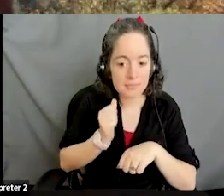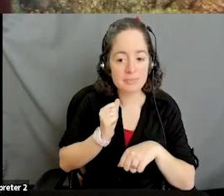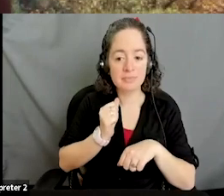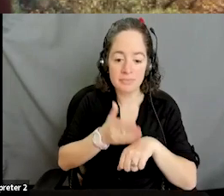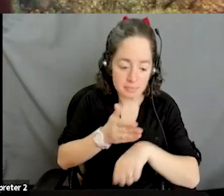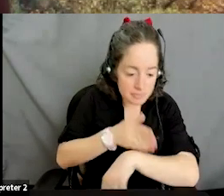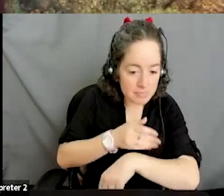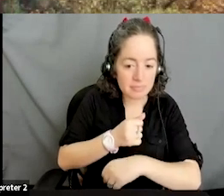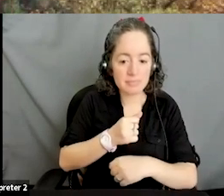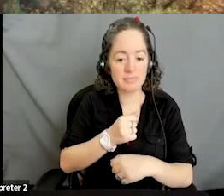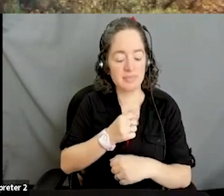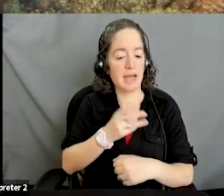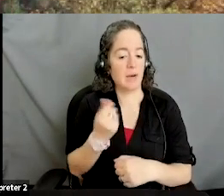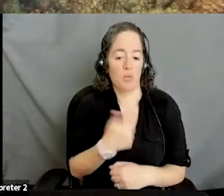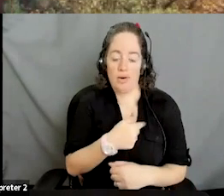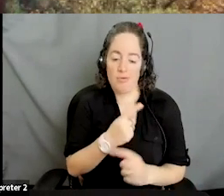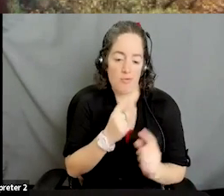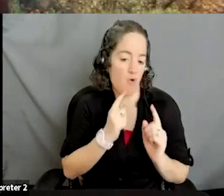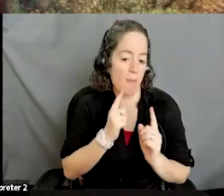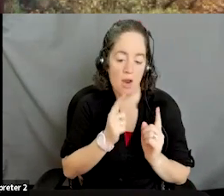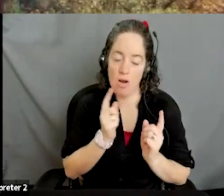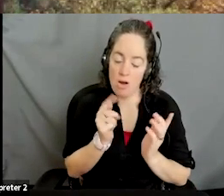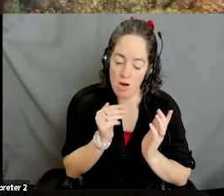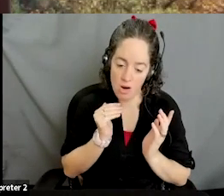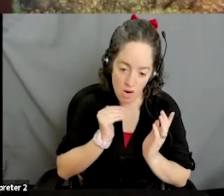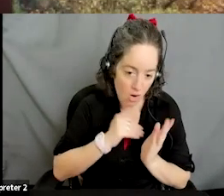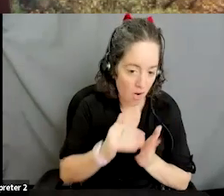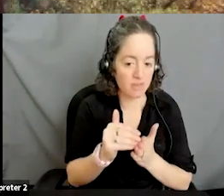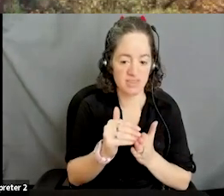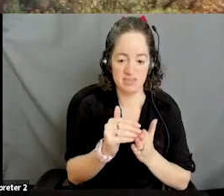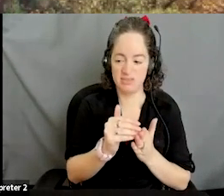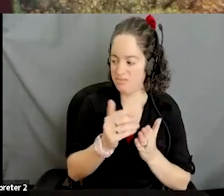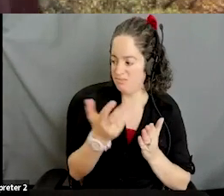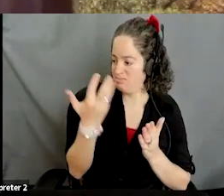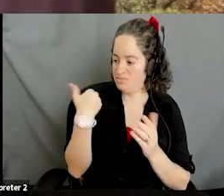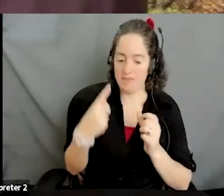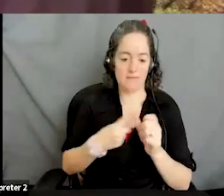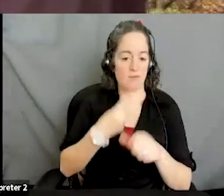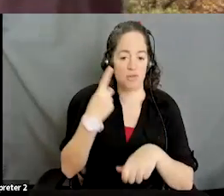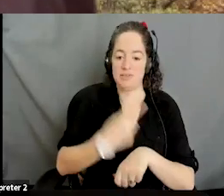have never stopped talking about since the very first day I started with Ninja Forms, and rightly so.